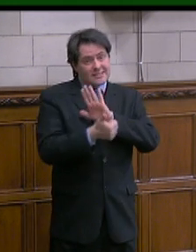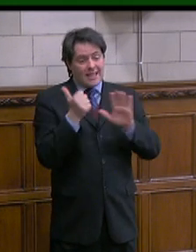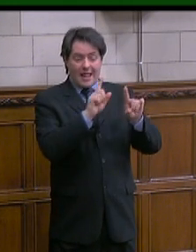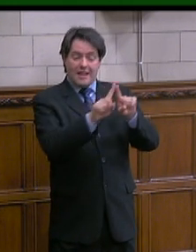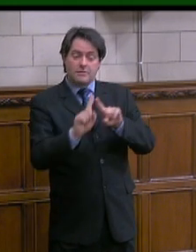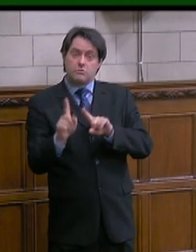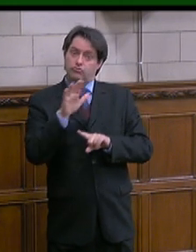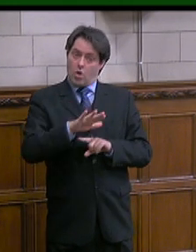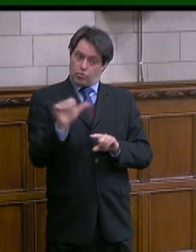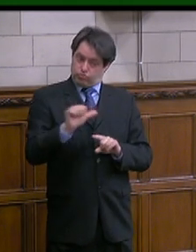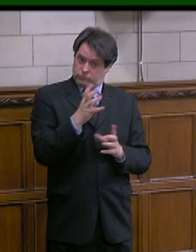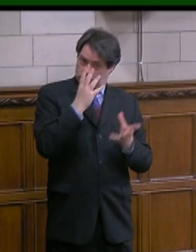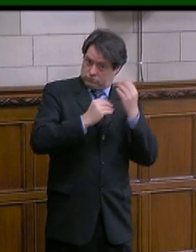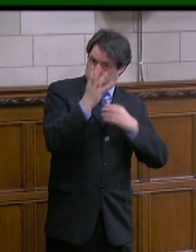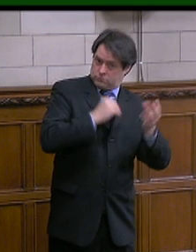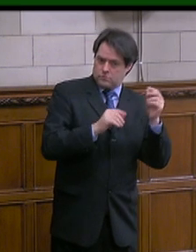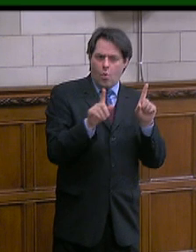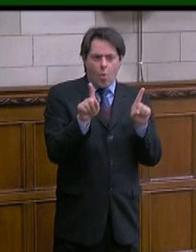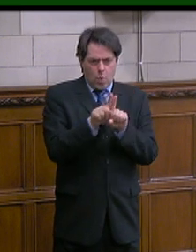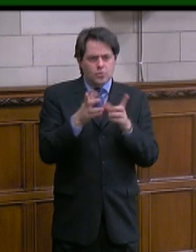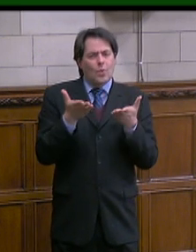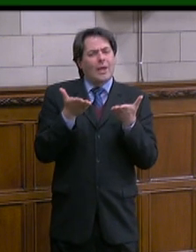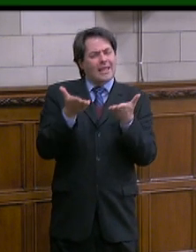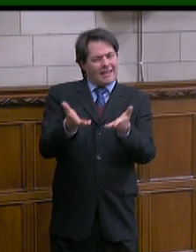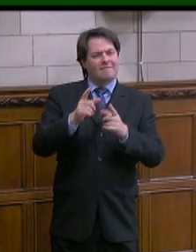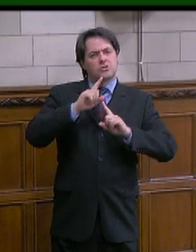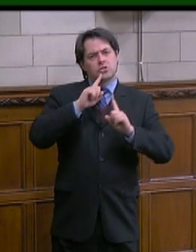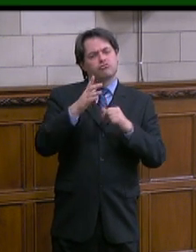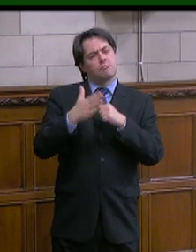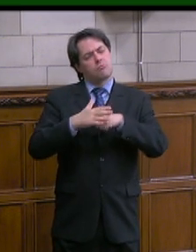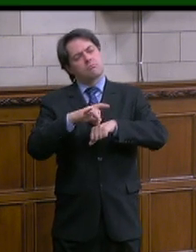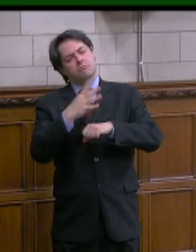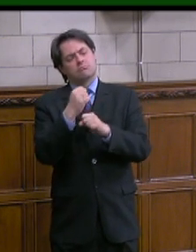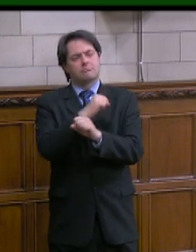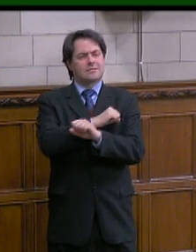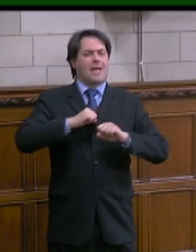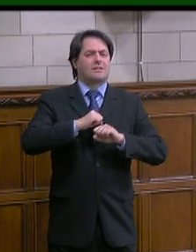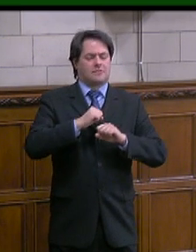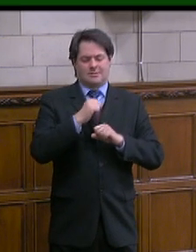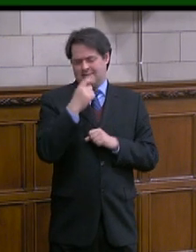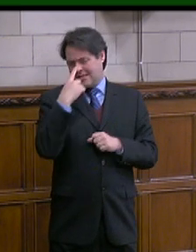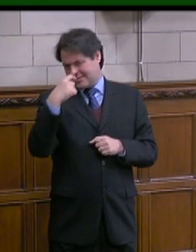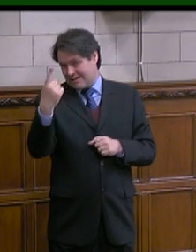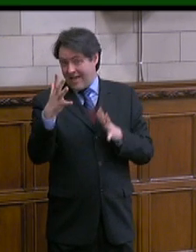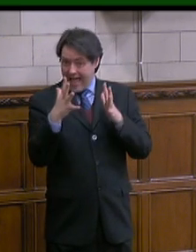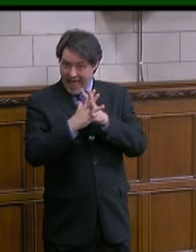be taught, we have given teachers more professional freedom to choose how to teach that material